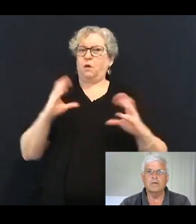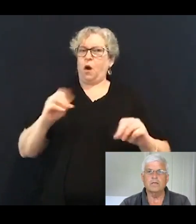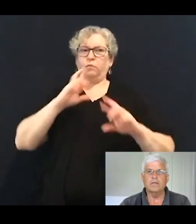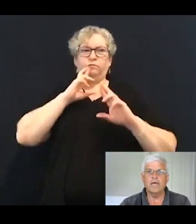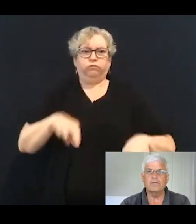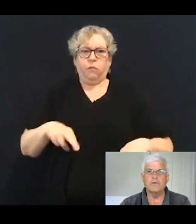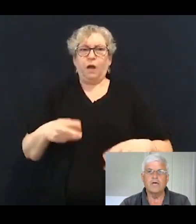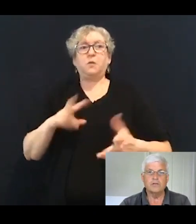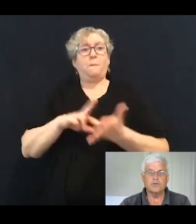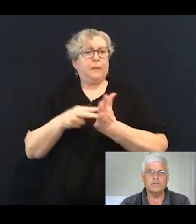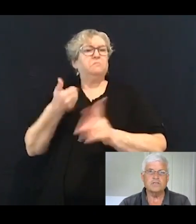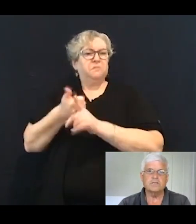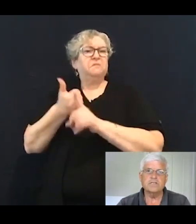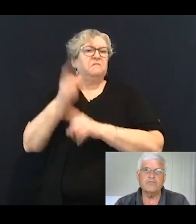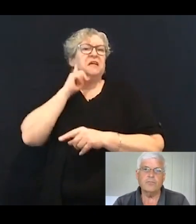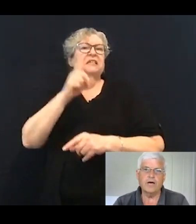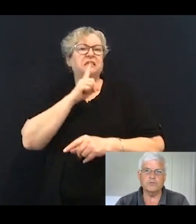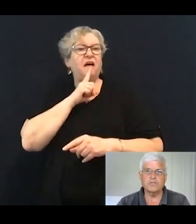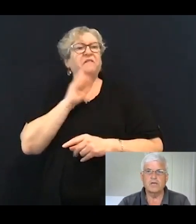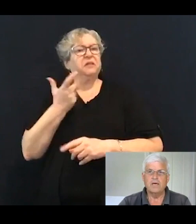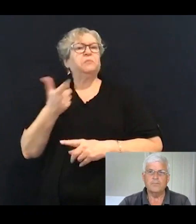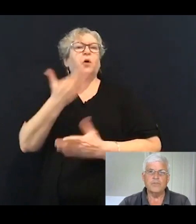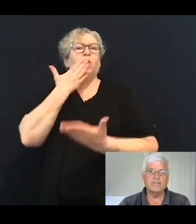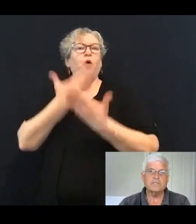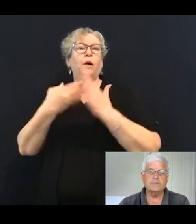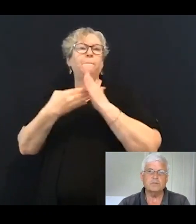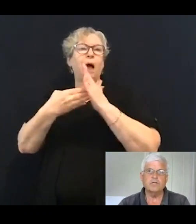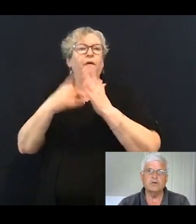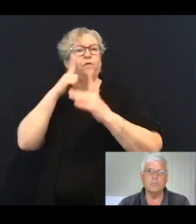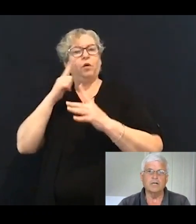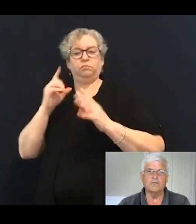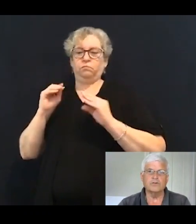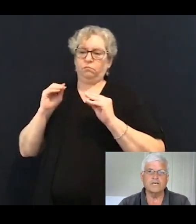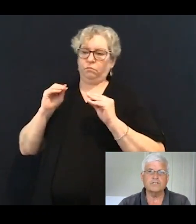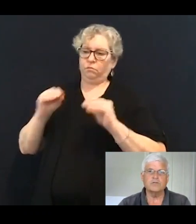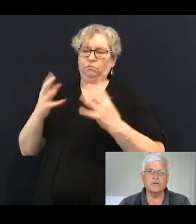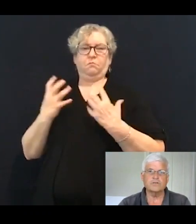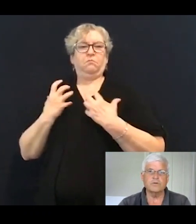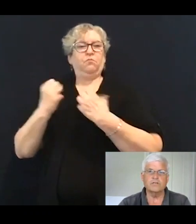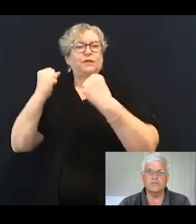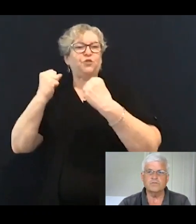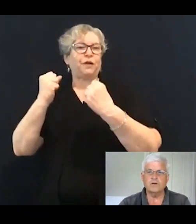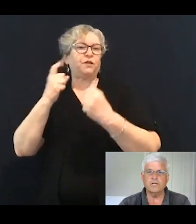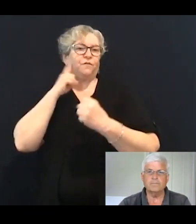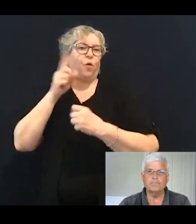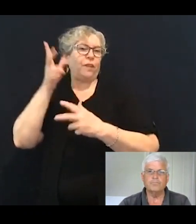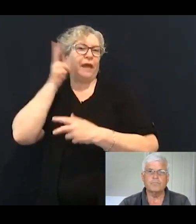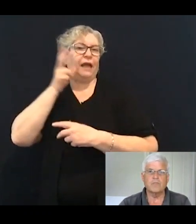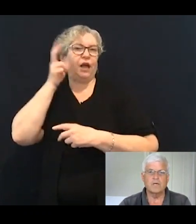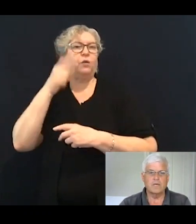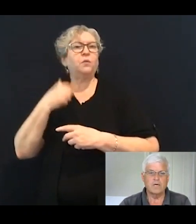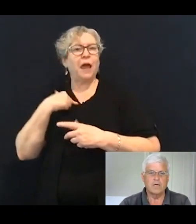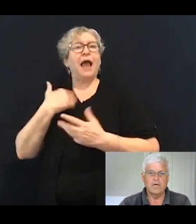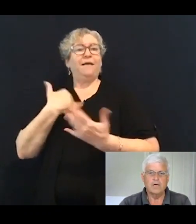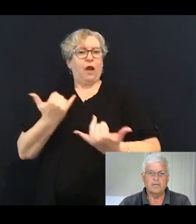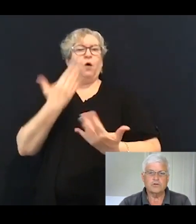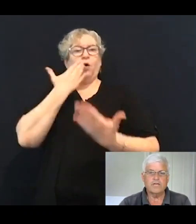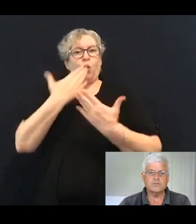So this is a deaf mouse. And it seems to be a good model for testing restoration of hearing. So yes, we have a good animal model,